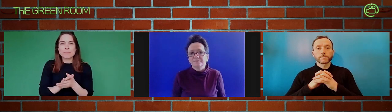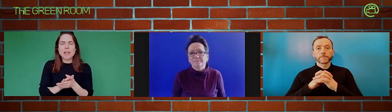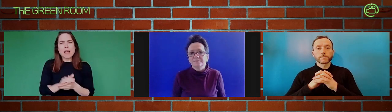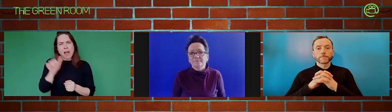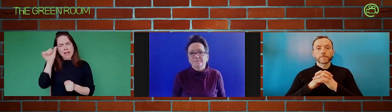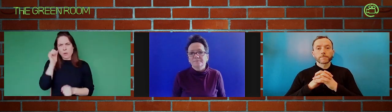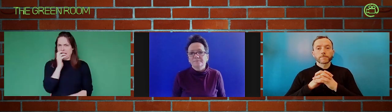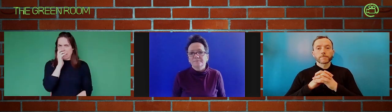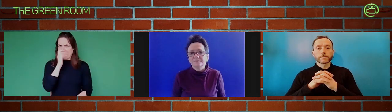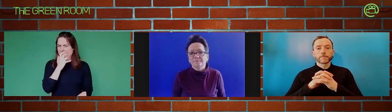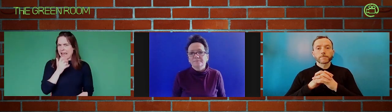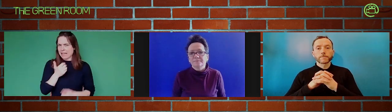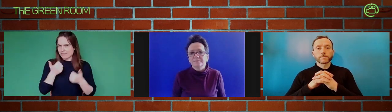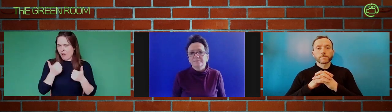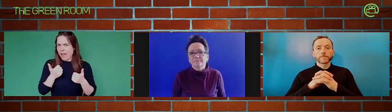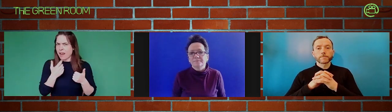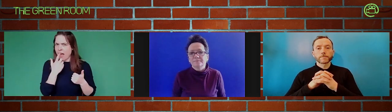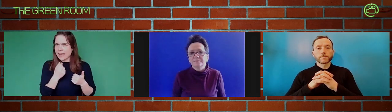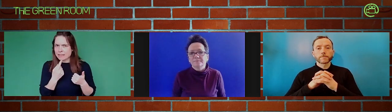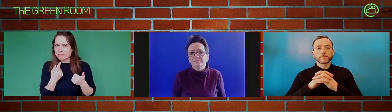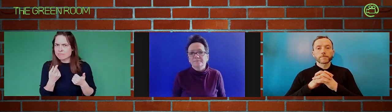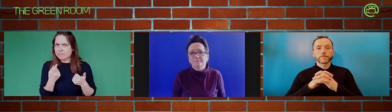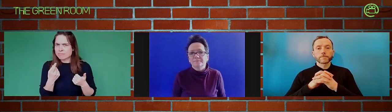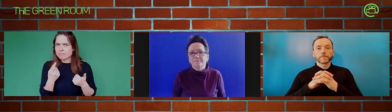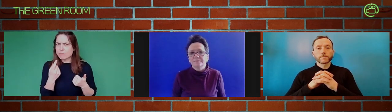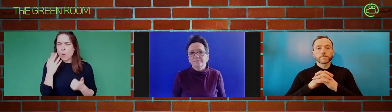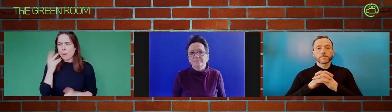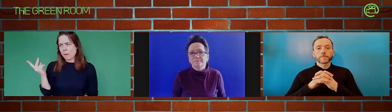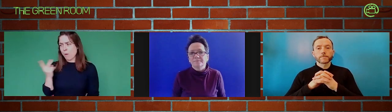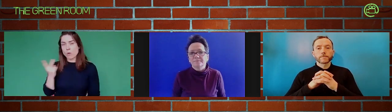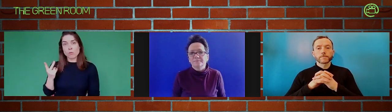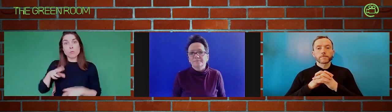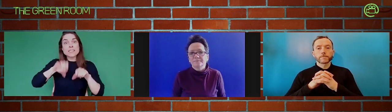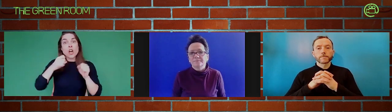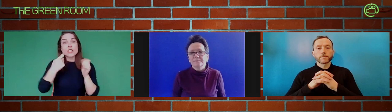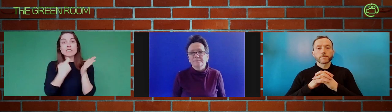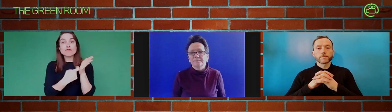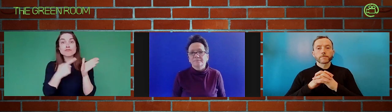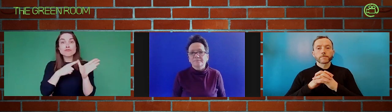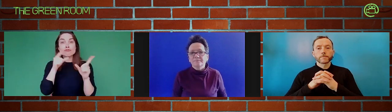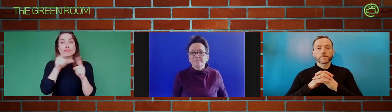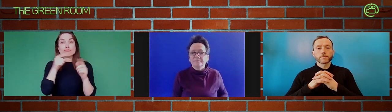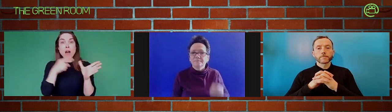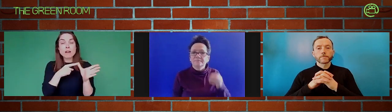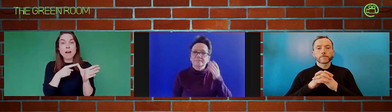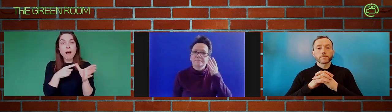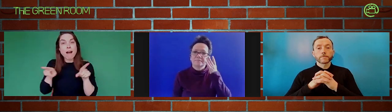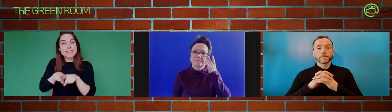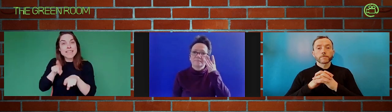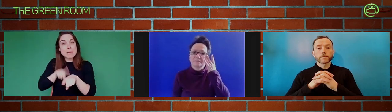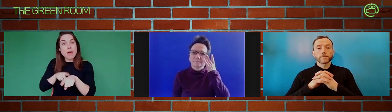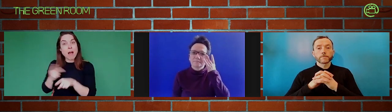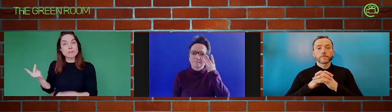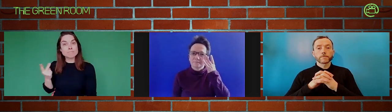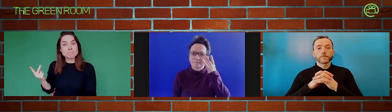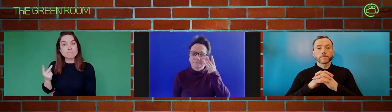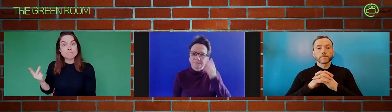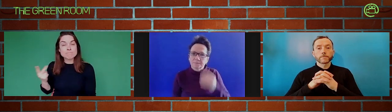when we started at RADA together she'd she went deaf, she first lost her hearing when she was nine in one ear